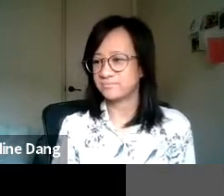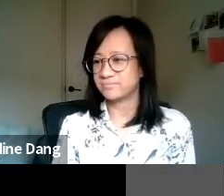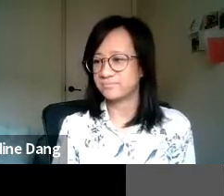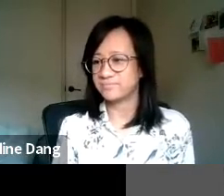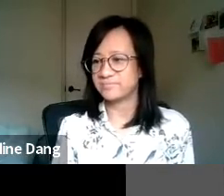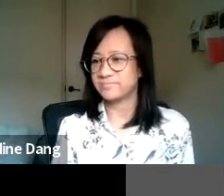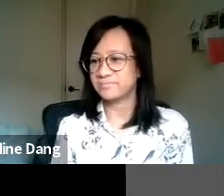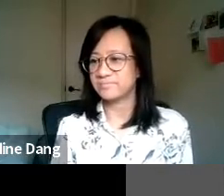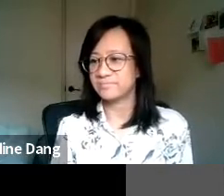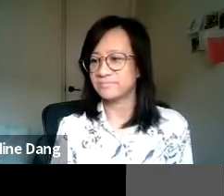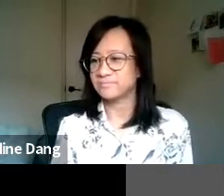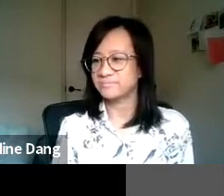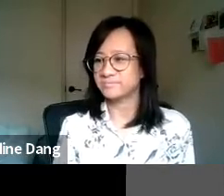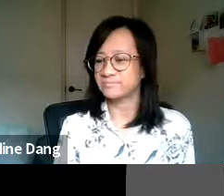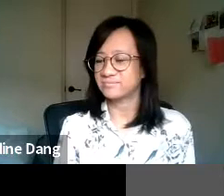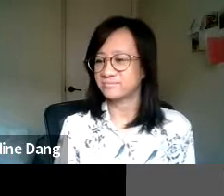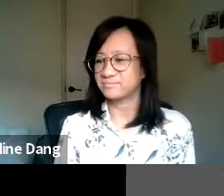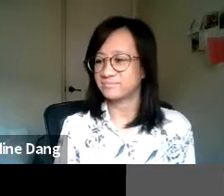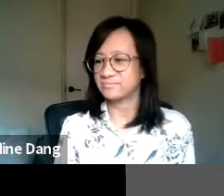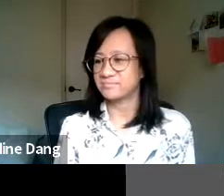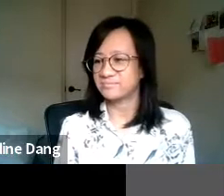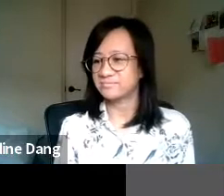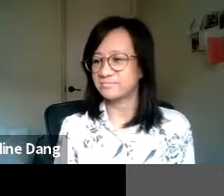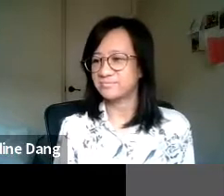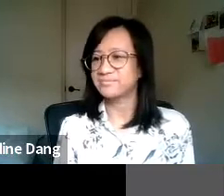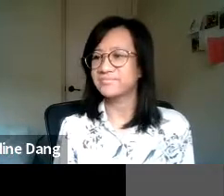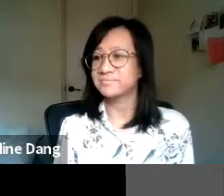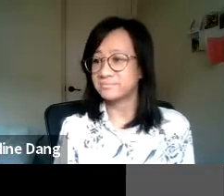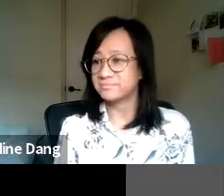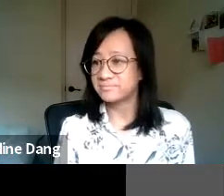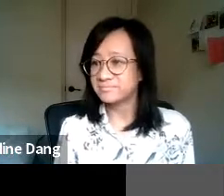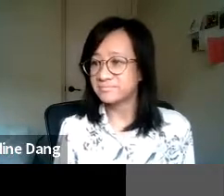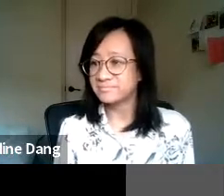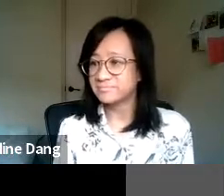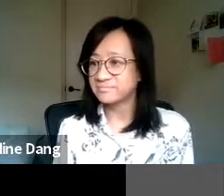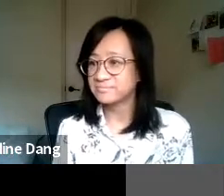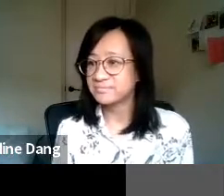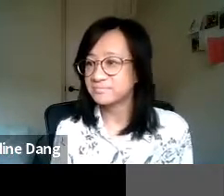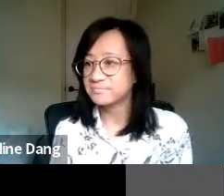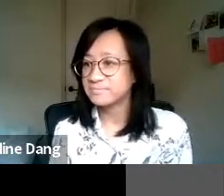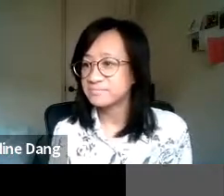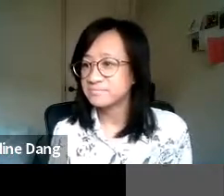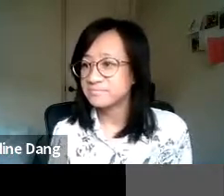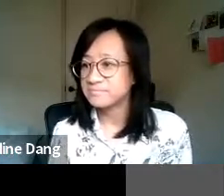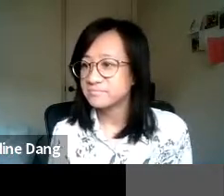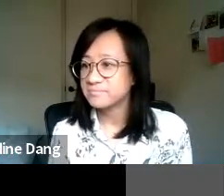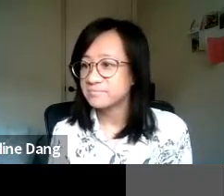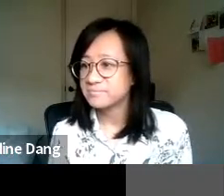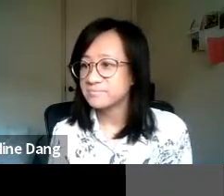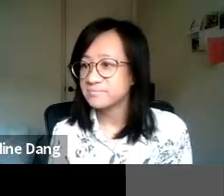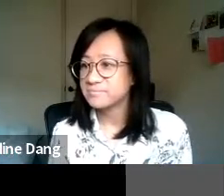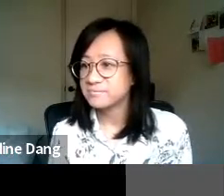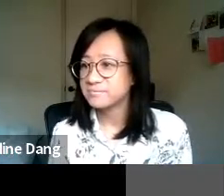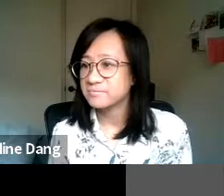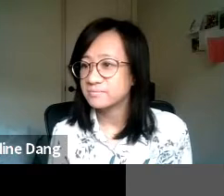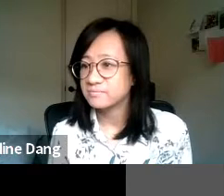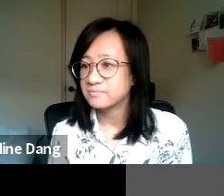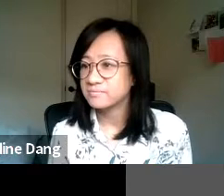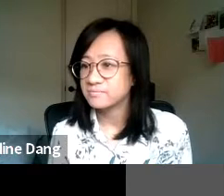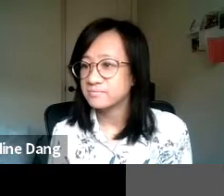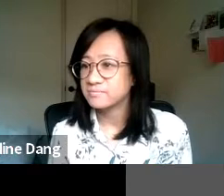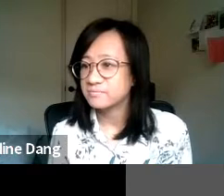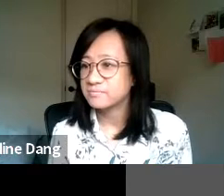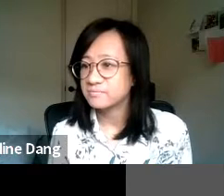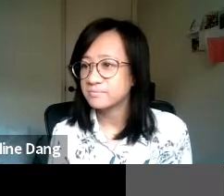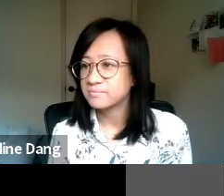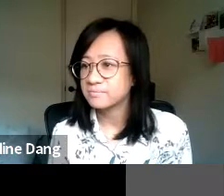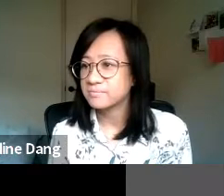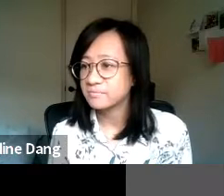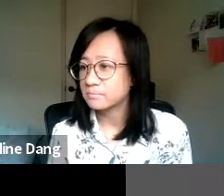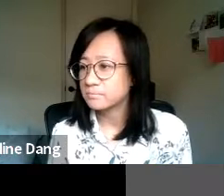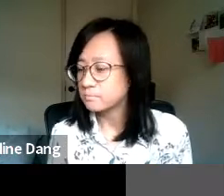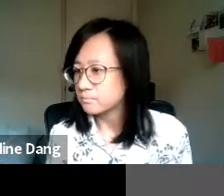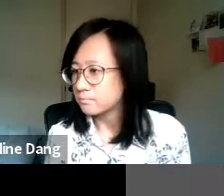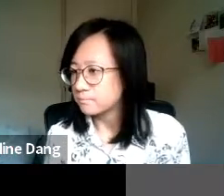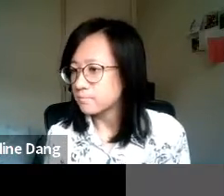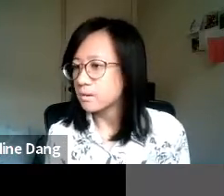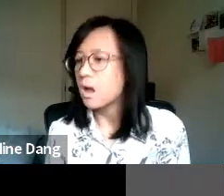And can you describe just visually what does this photo look like?